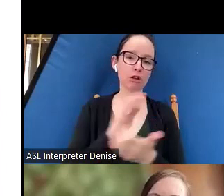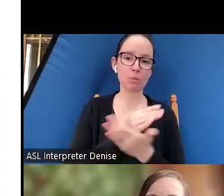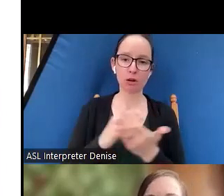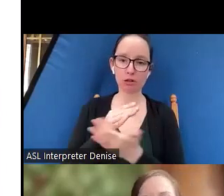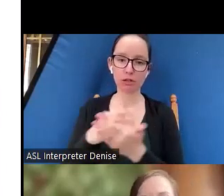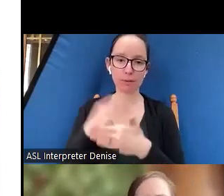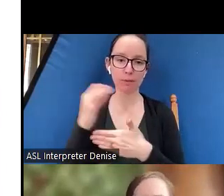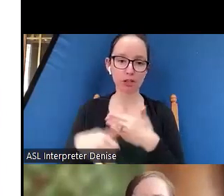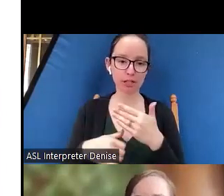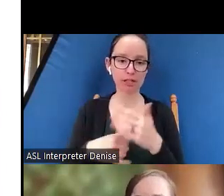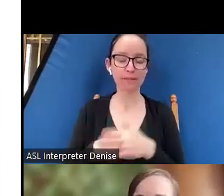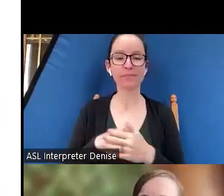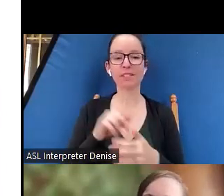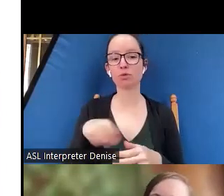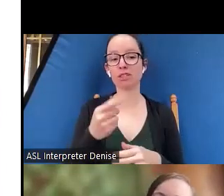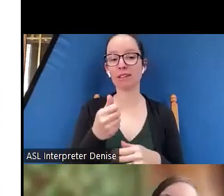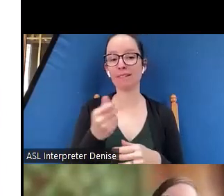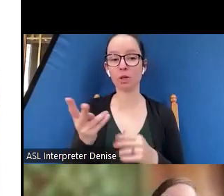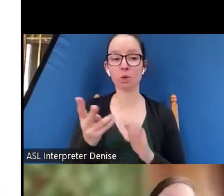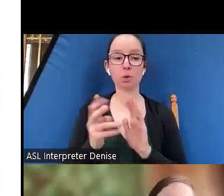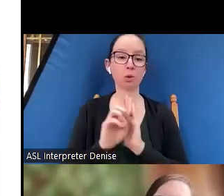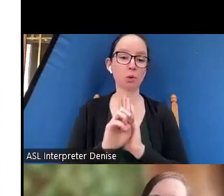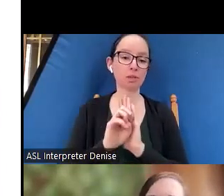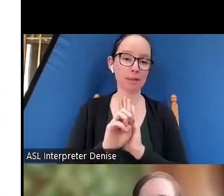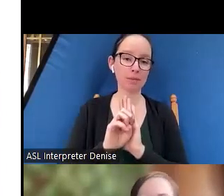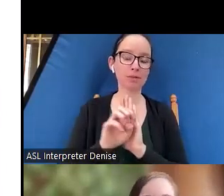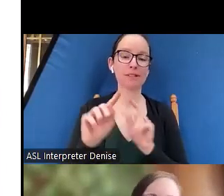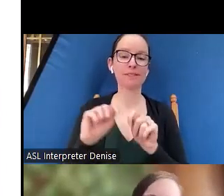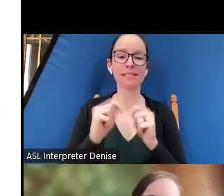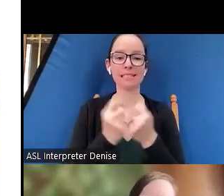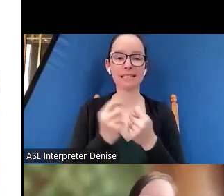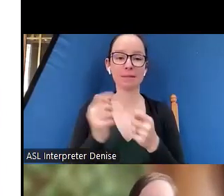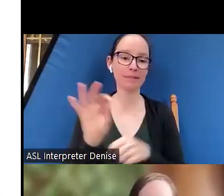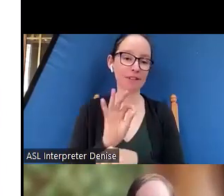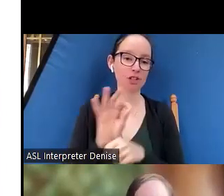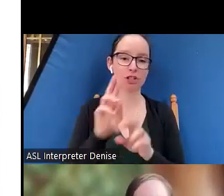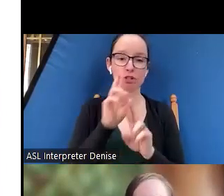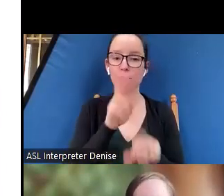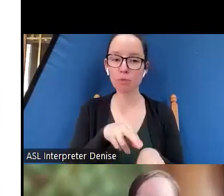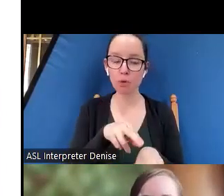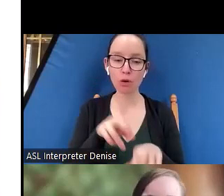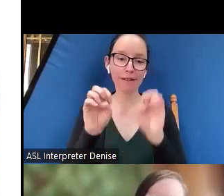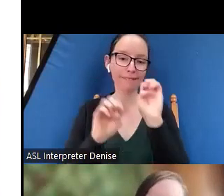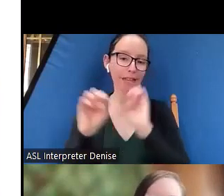So just a few samples of a team function report or a evaluation exercise at a group meeting.